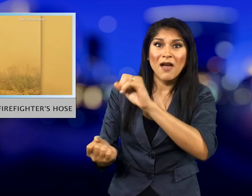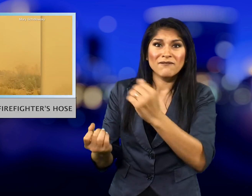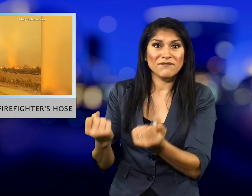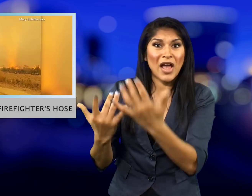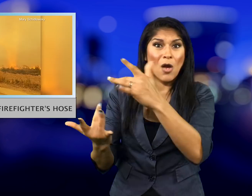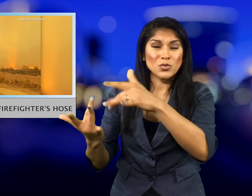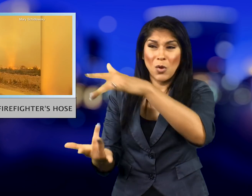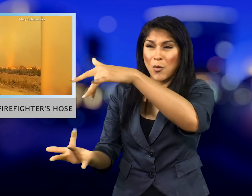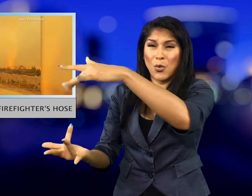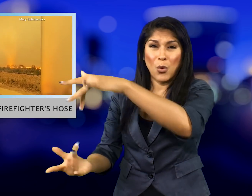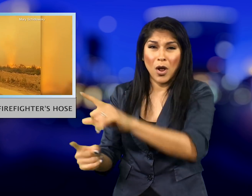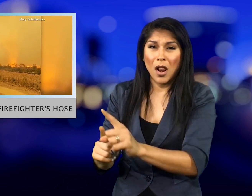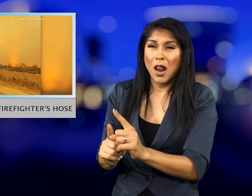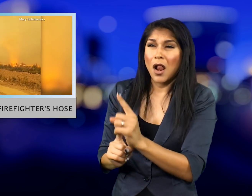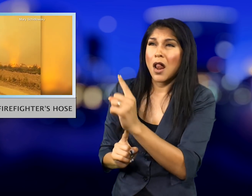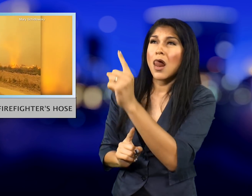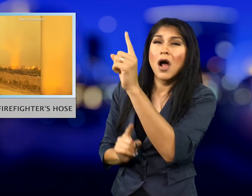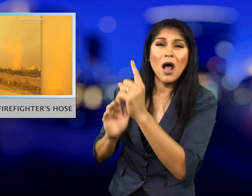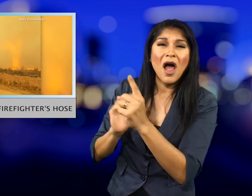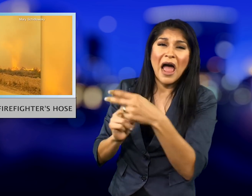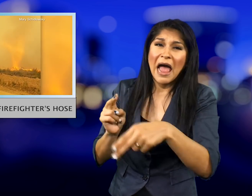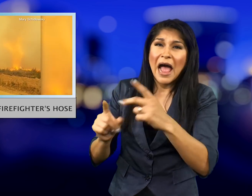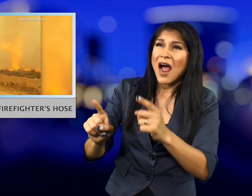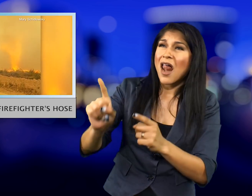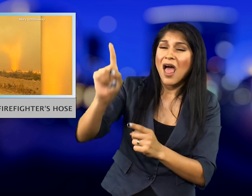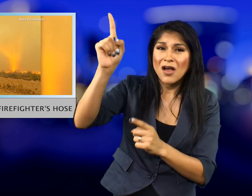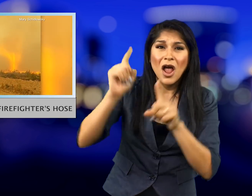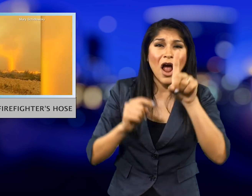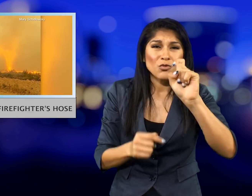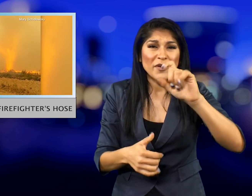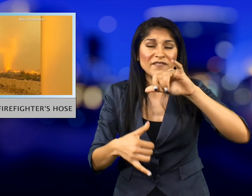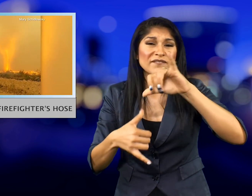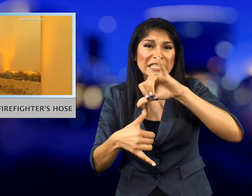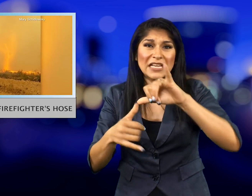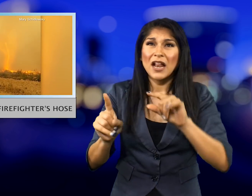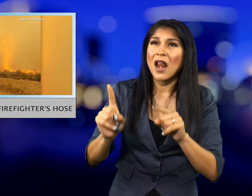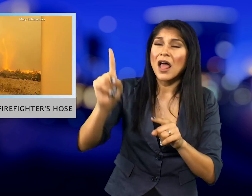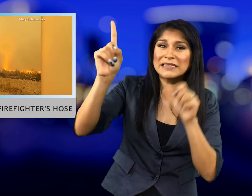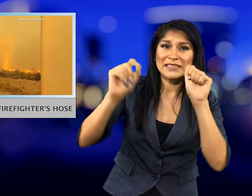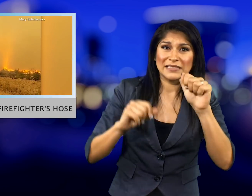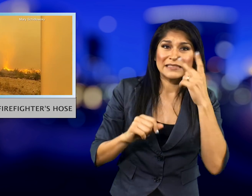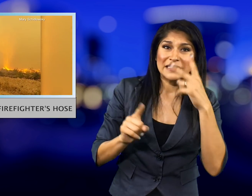She said it rose more than 100 feet in the air and, as you can see, it even sucked up